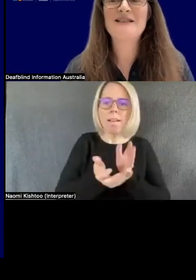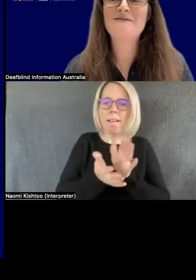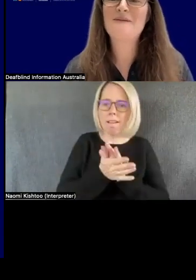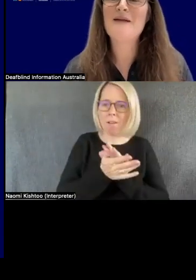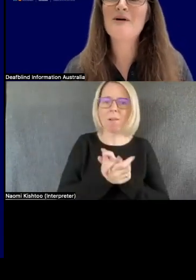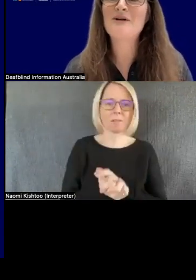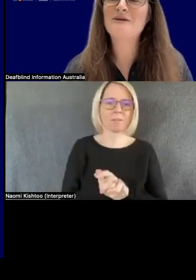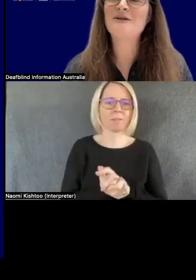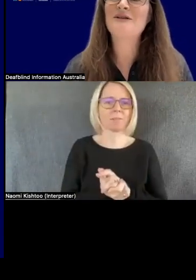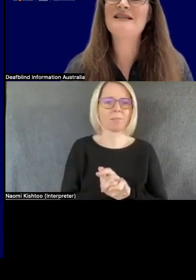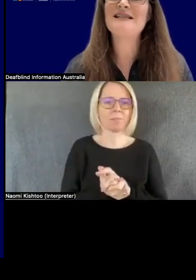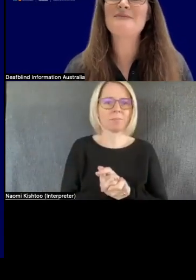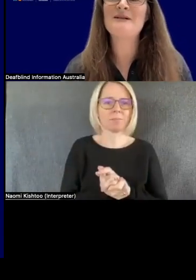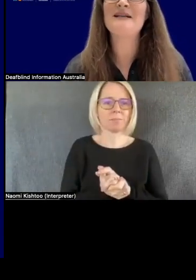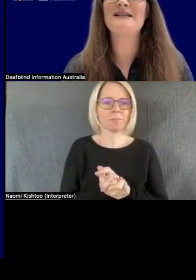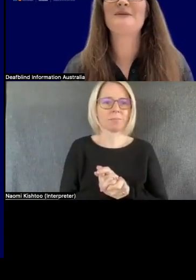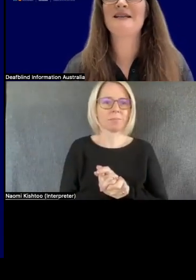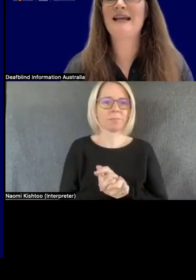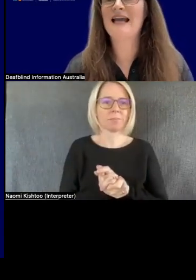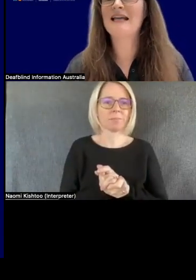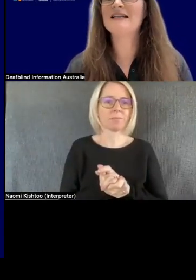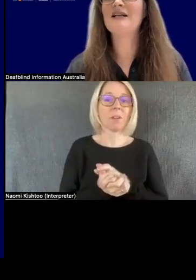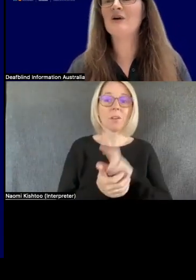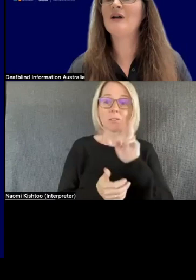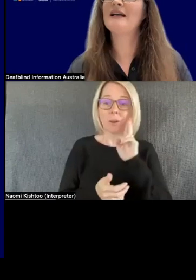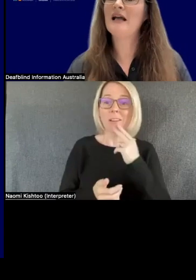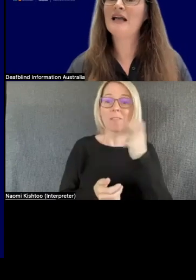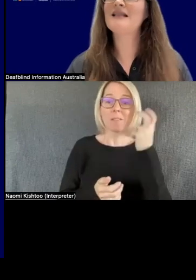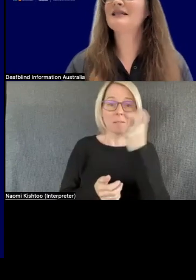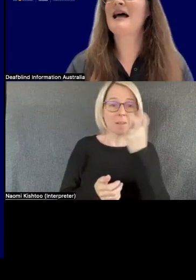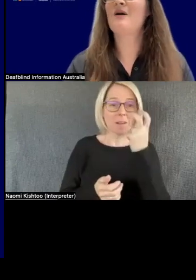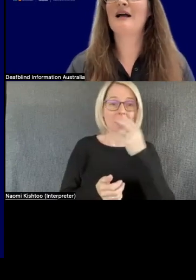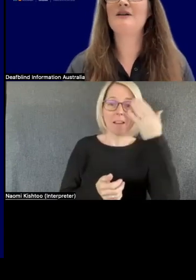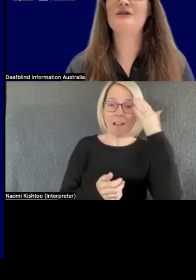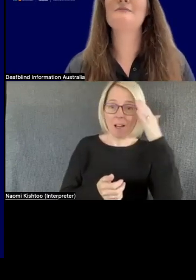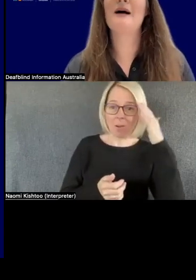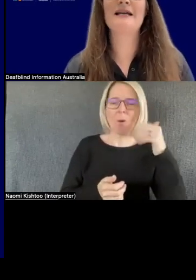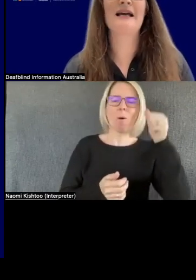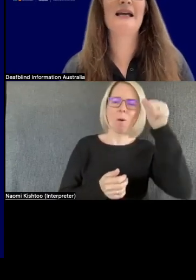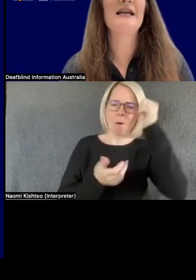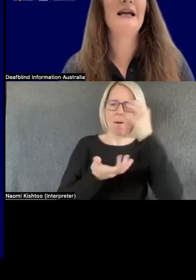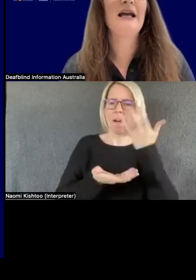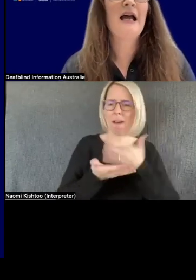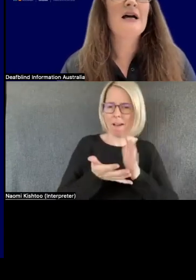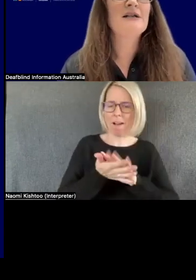deafblind model who is experienced with the cane going “This is how I use my cane”.